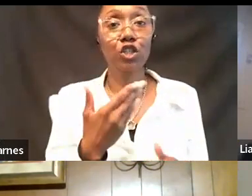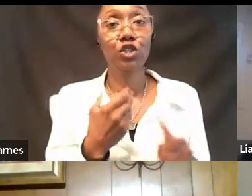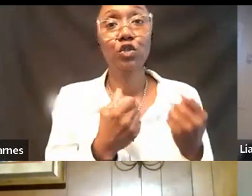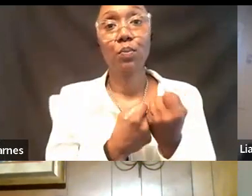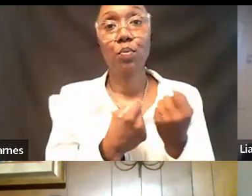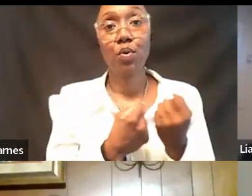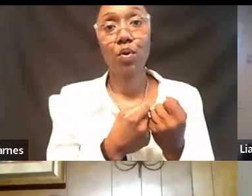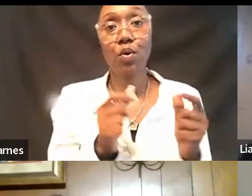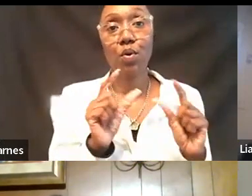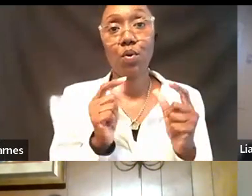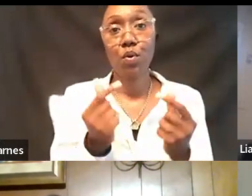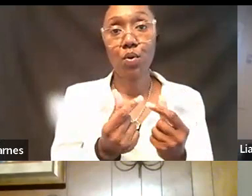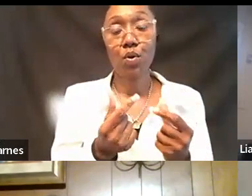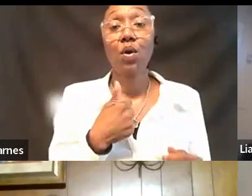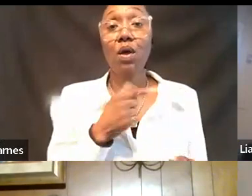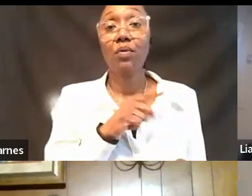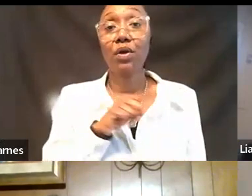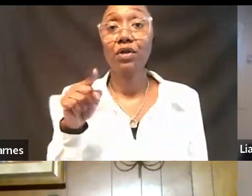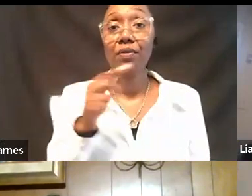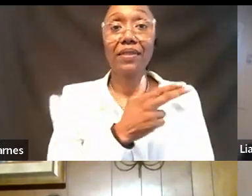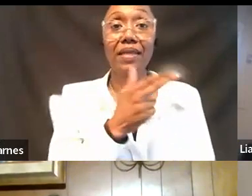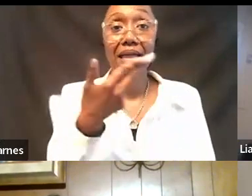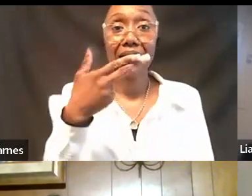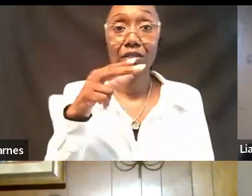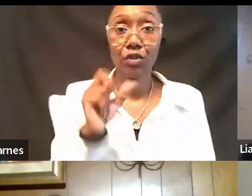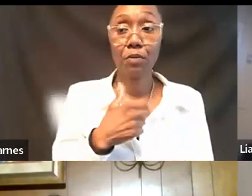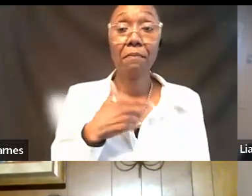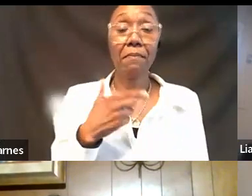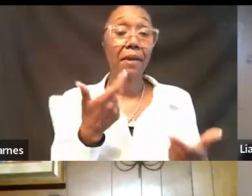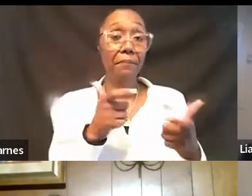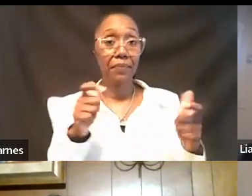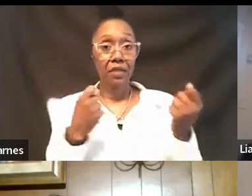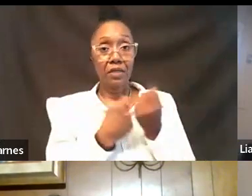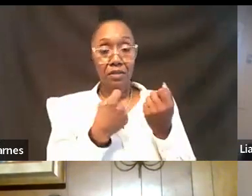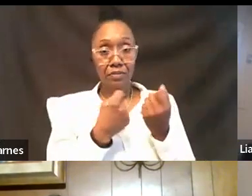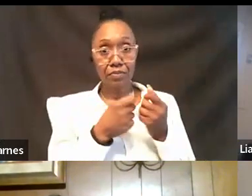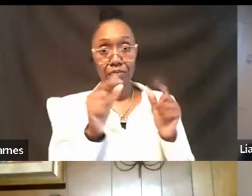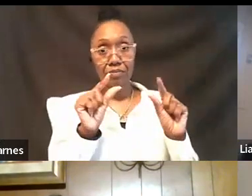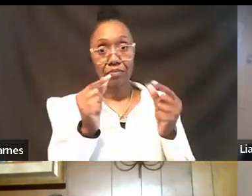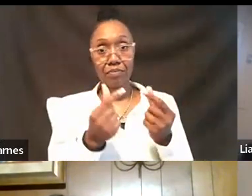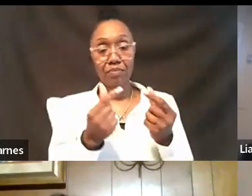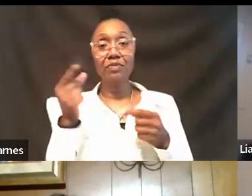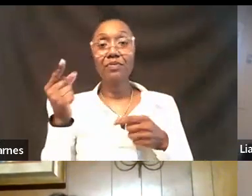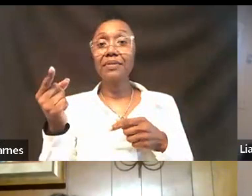Like when I got to high school. My biggest support group and he's actually still one of my biggest.